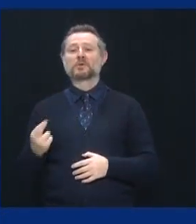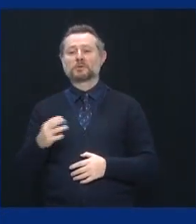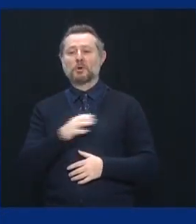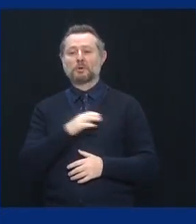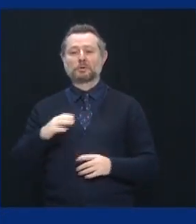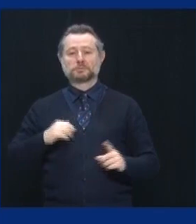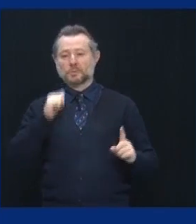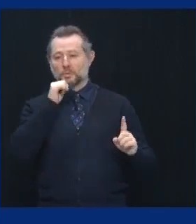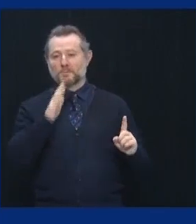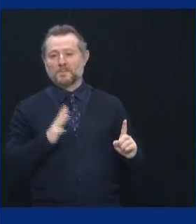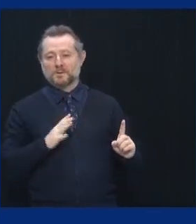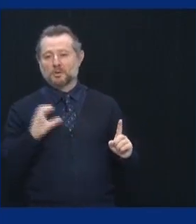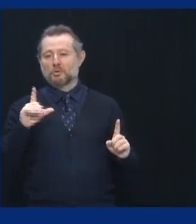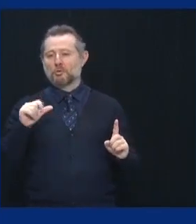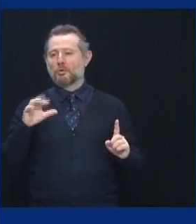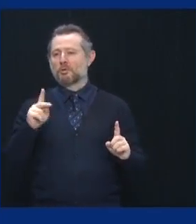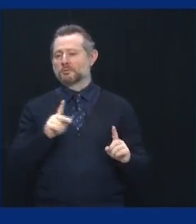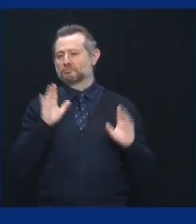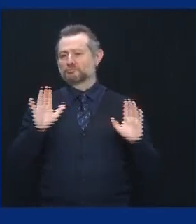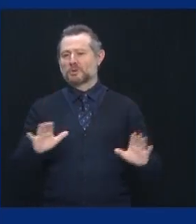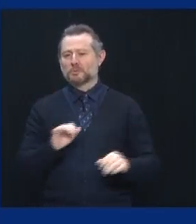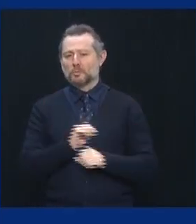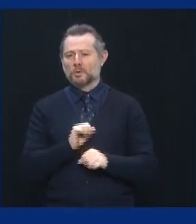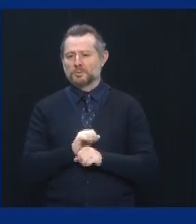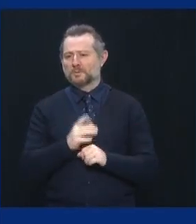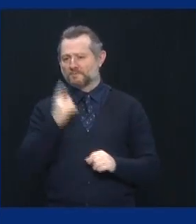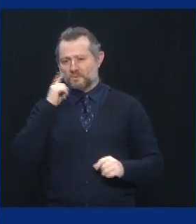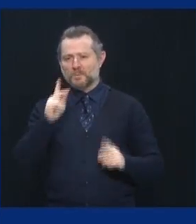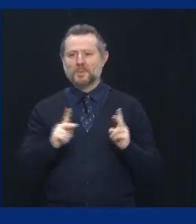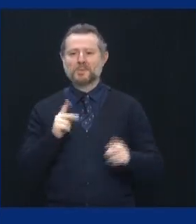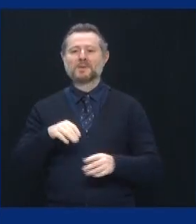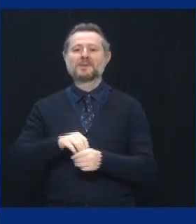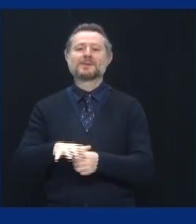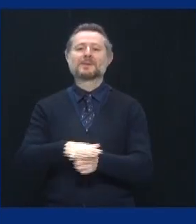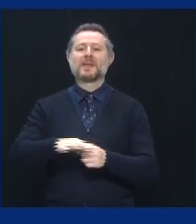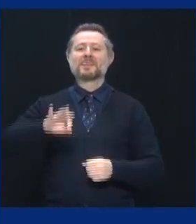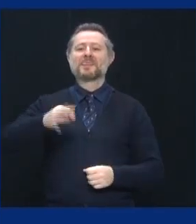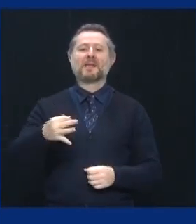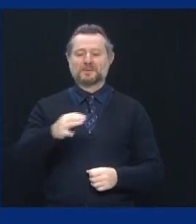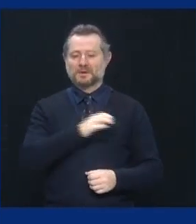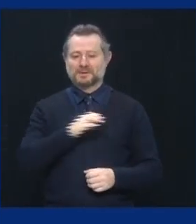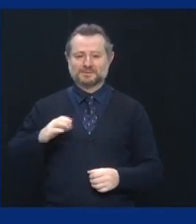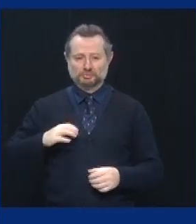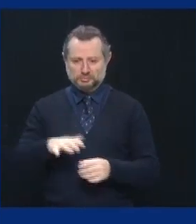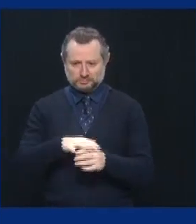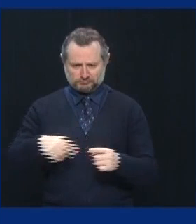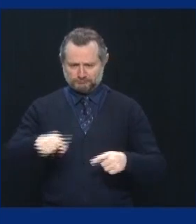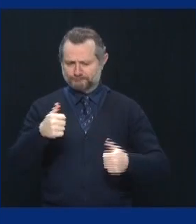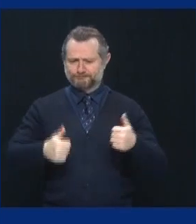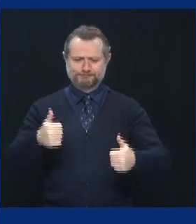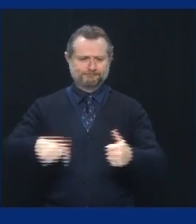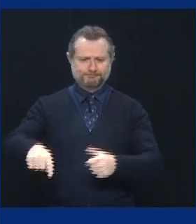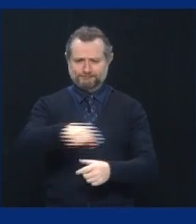REPRESENTATIVES. THANK YOU SO MUCH TO MY GOOD FRIEND CONGRESSWOMAN YVETTE